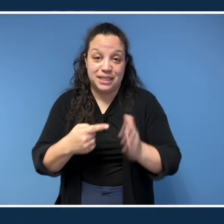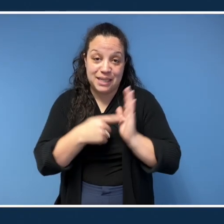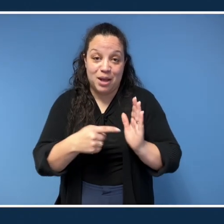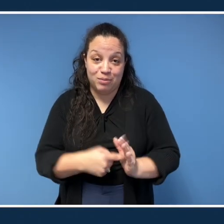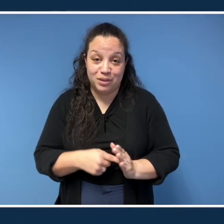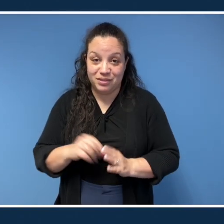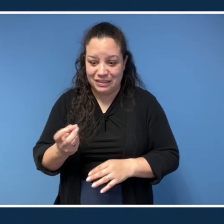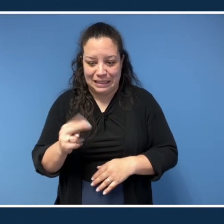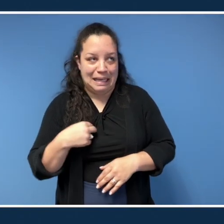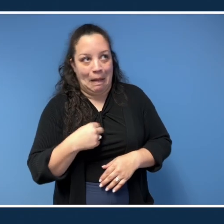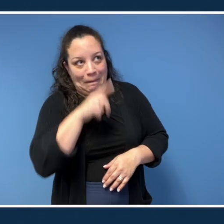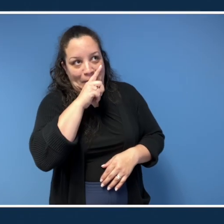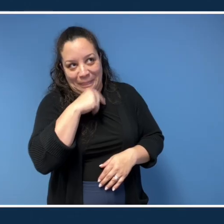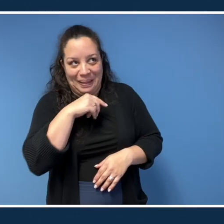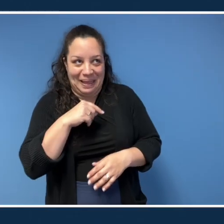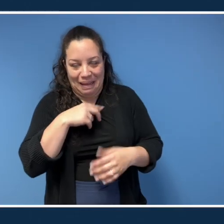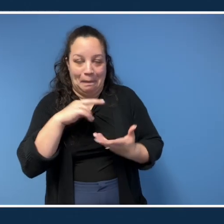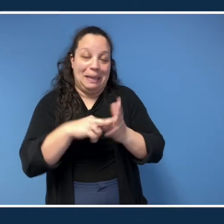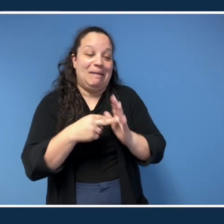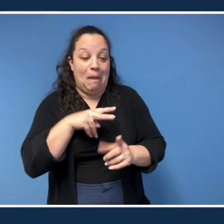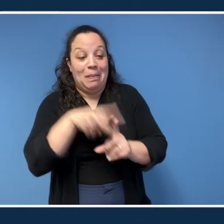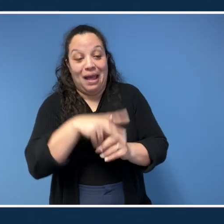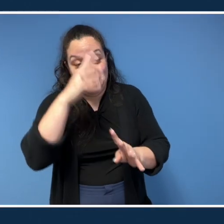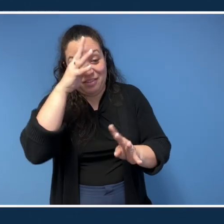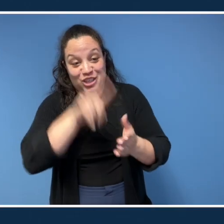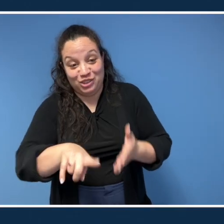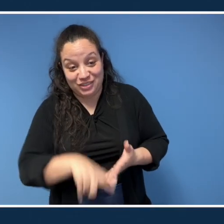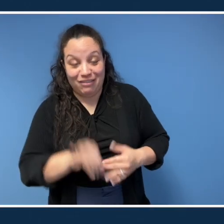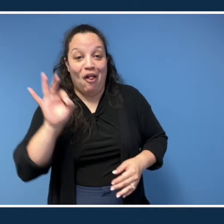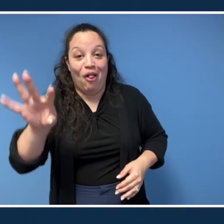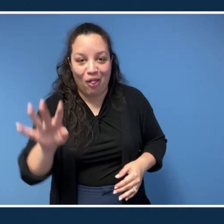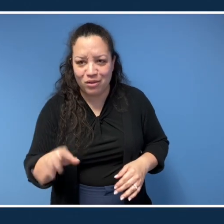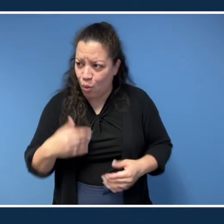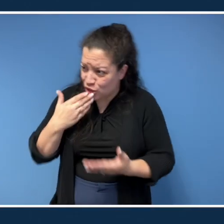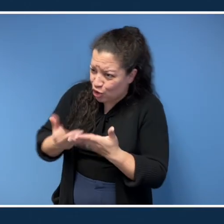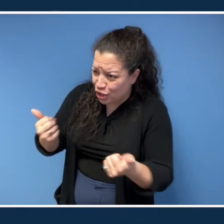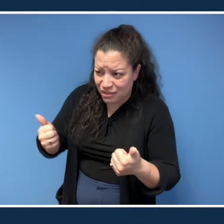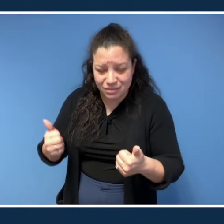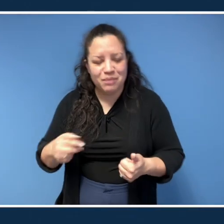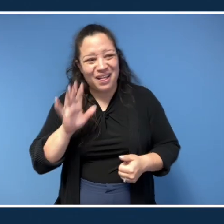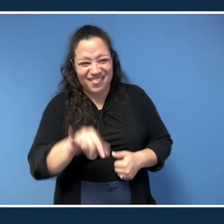I didn't mean to put applied innovation research on, but it's something that I just think the relationship there slowly but surely.